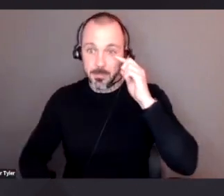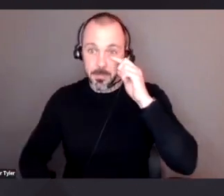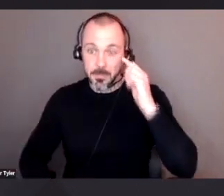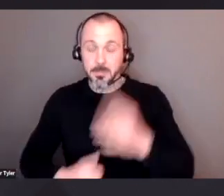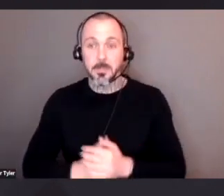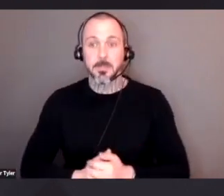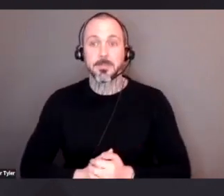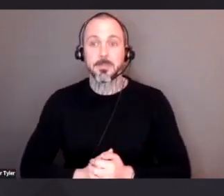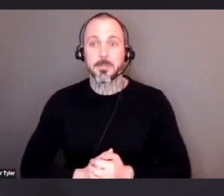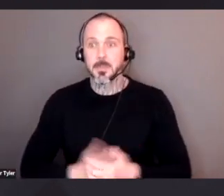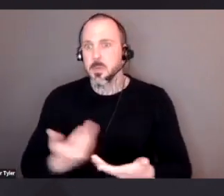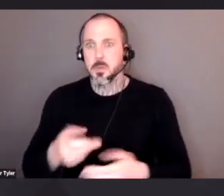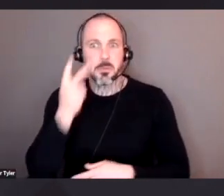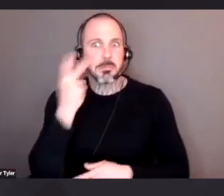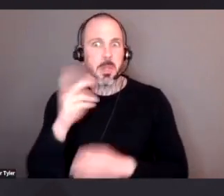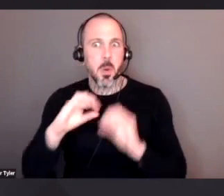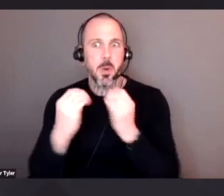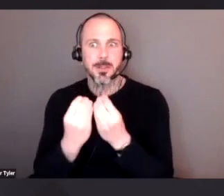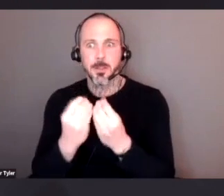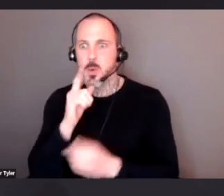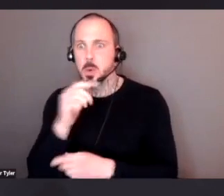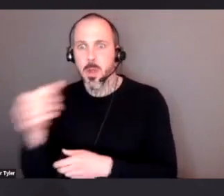Inclusive organizations also experience